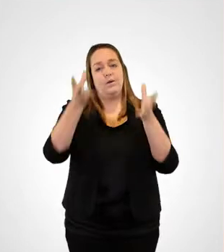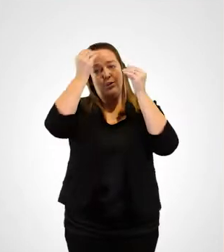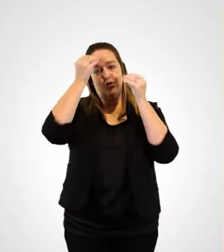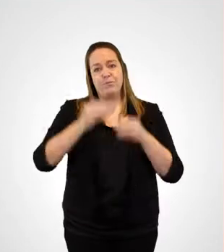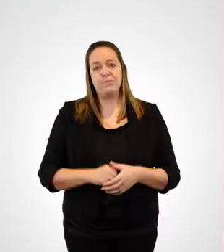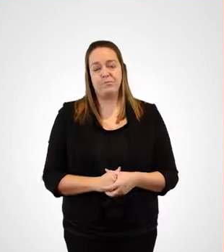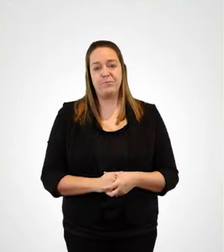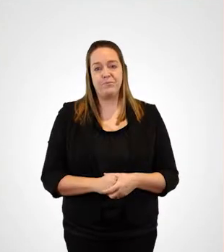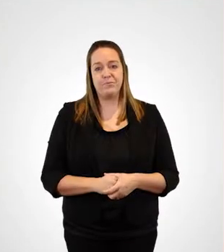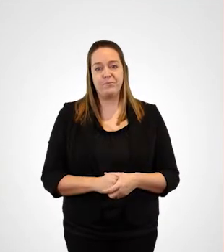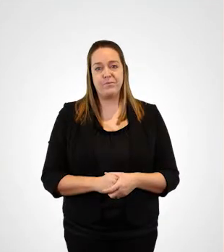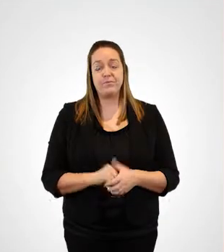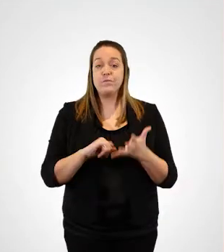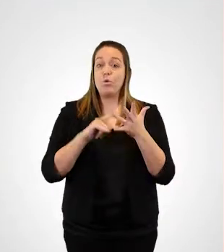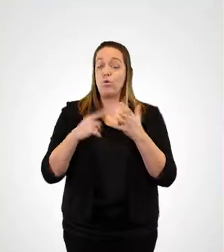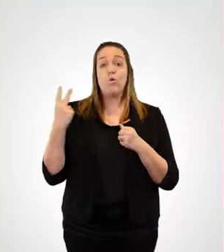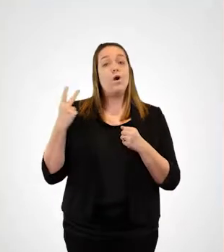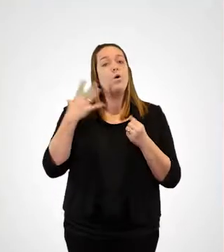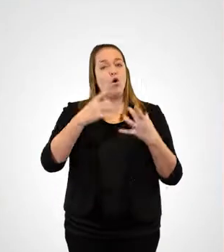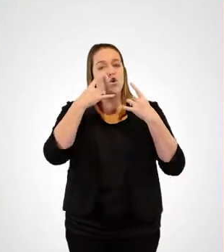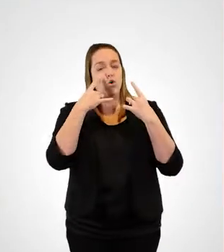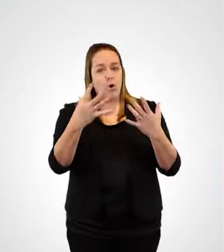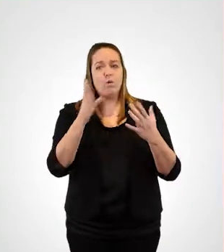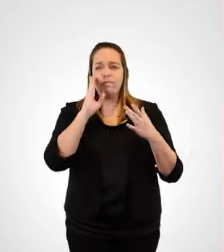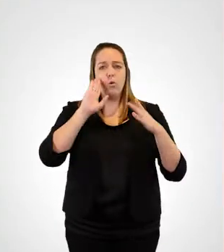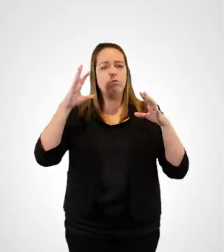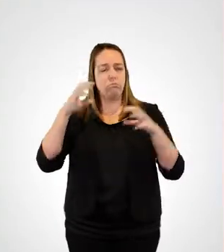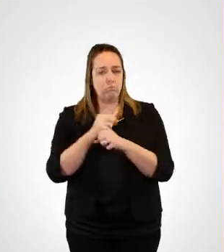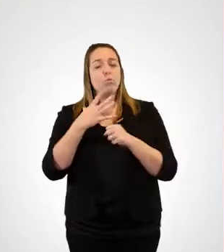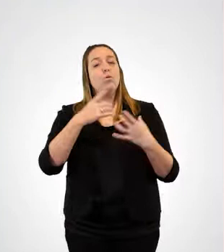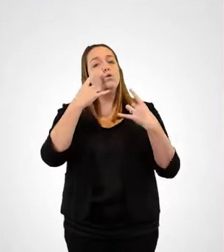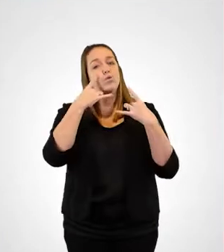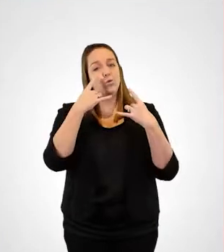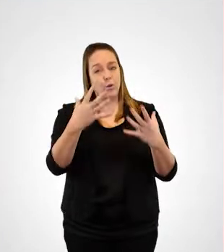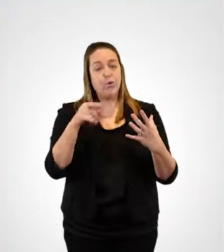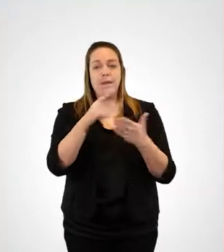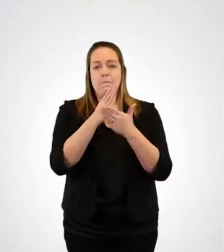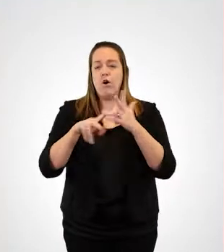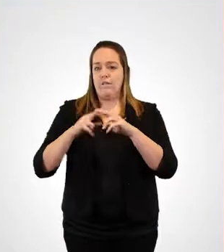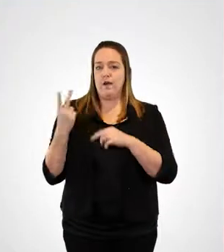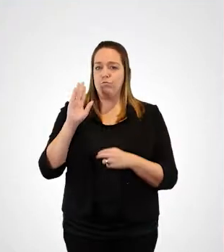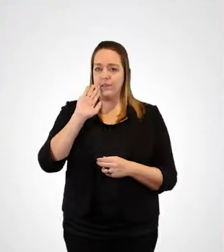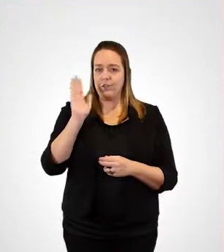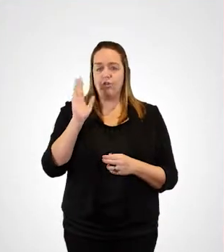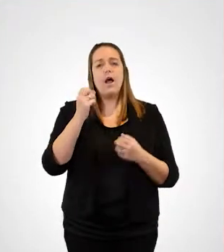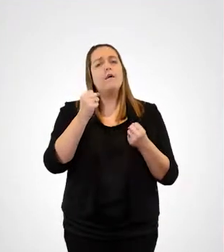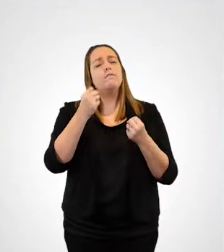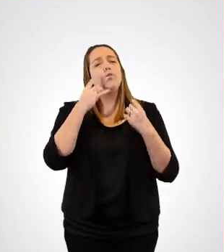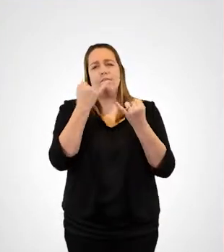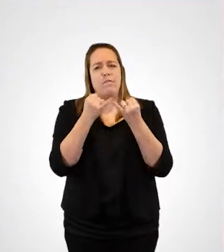So what we'd like to show you, just before we round up this segment of the presentation, is a couple of very, very short clips